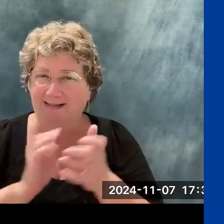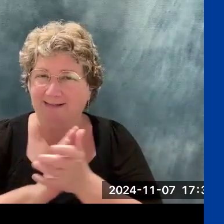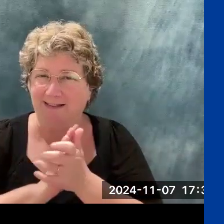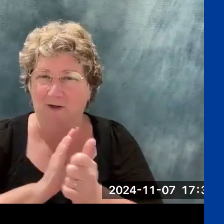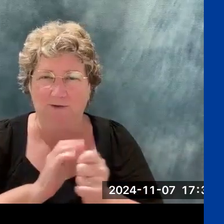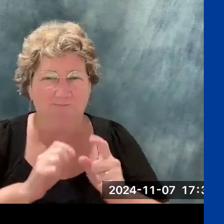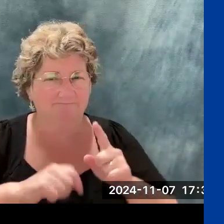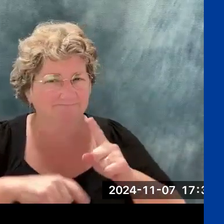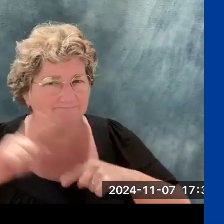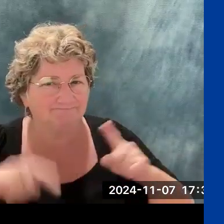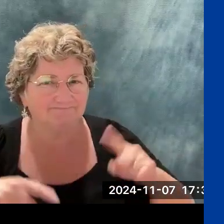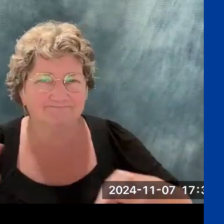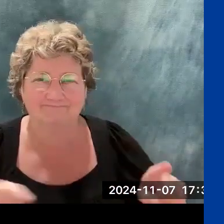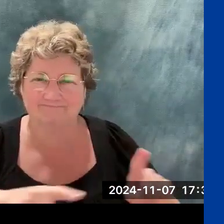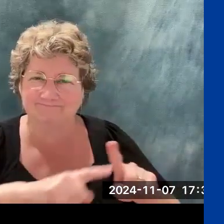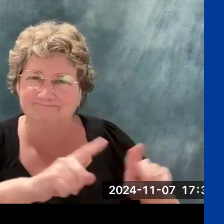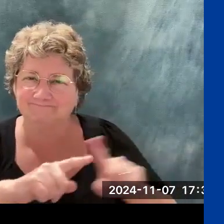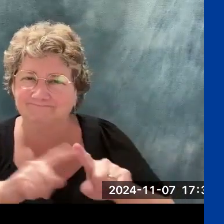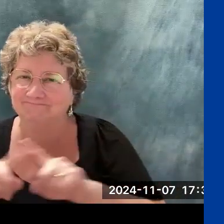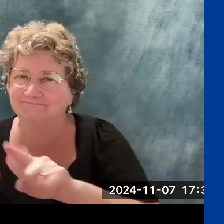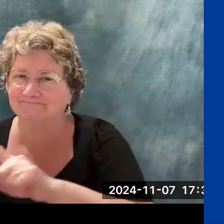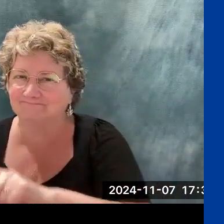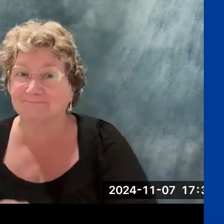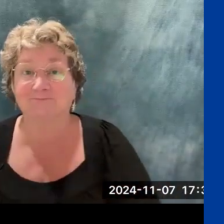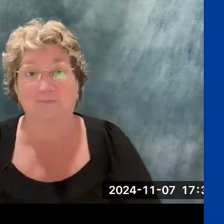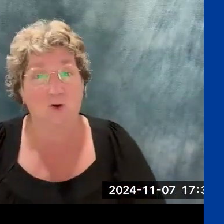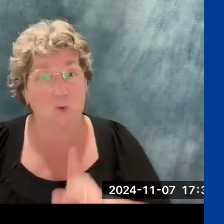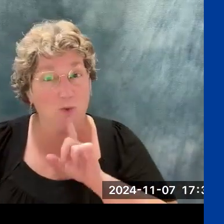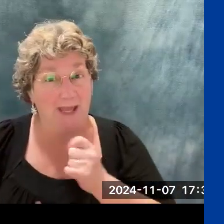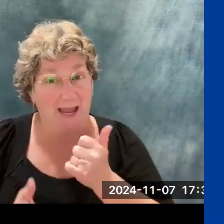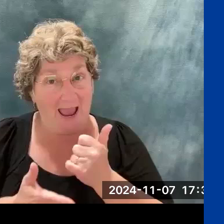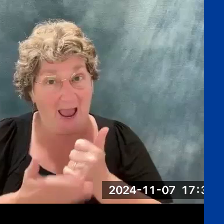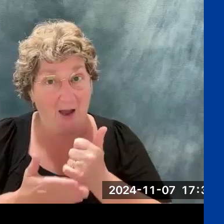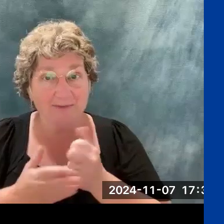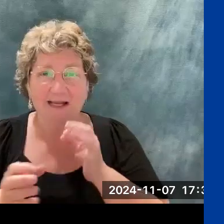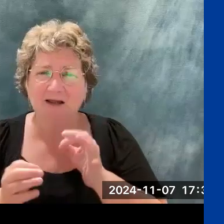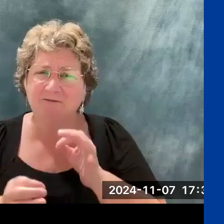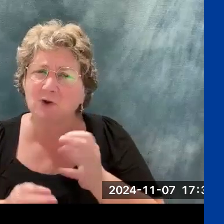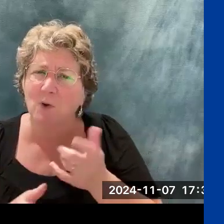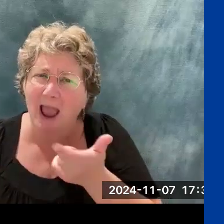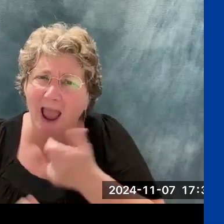else and so it's always helpful to talk through, how was that? Let's practice that.